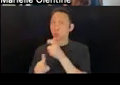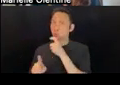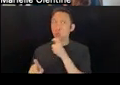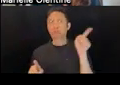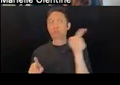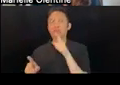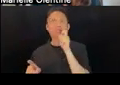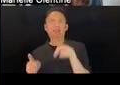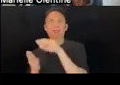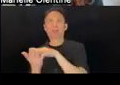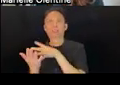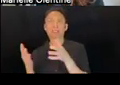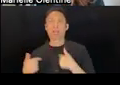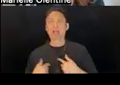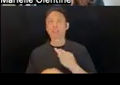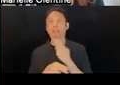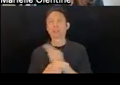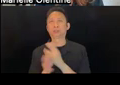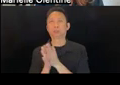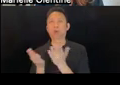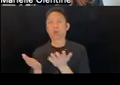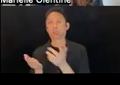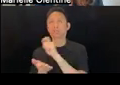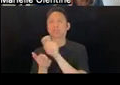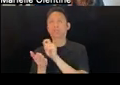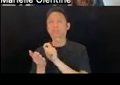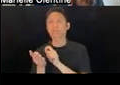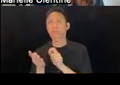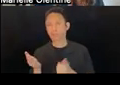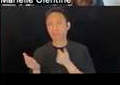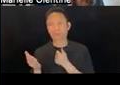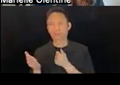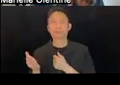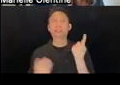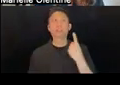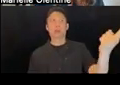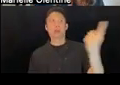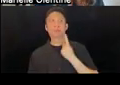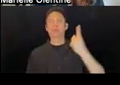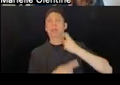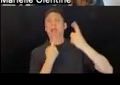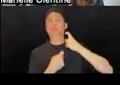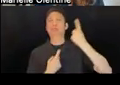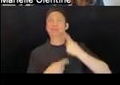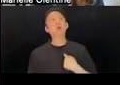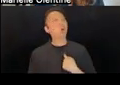Every Oscar nominated short right now is between 25-30 minutes. You should make the film that is the right length that it should be, and then you find a